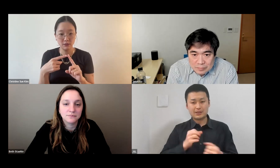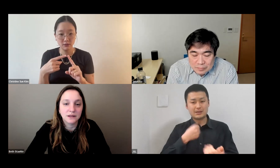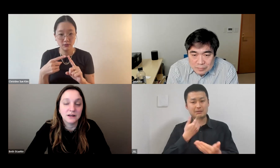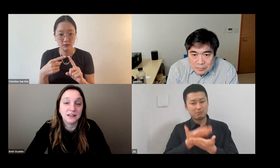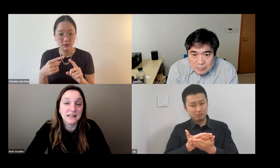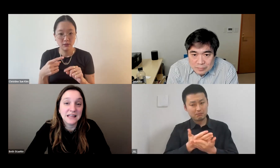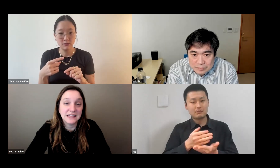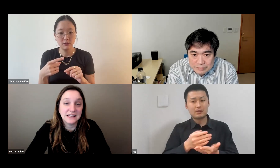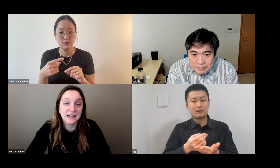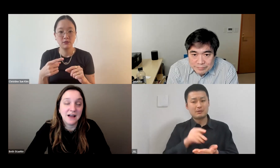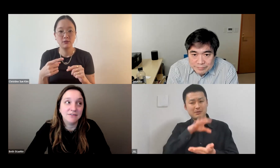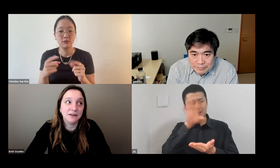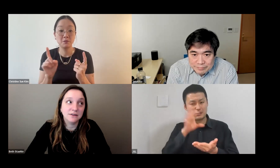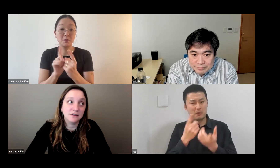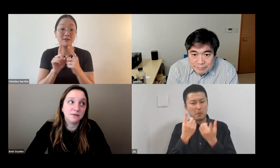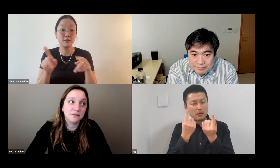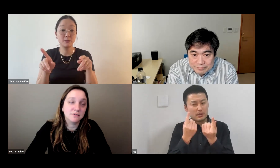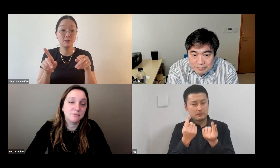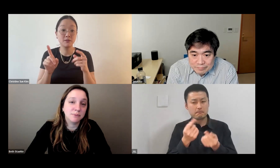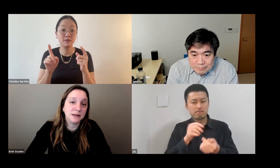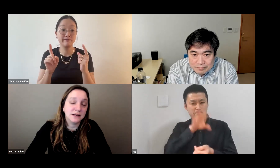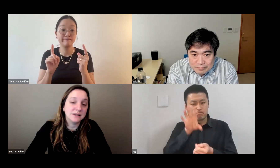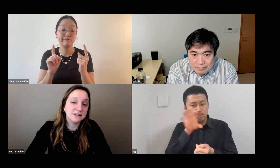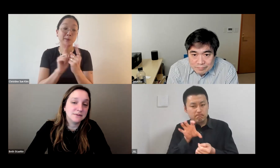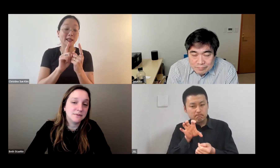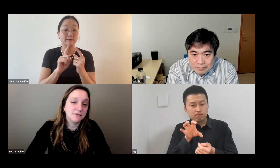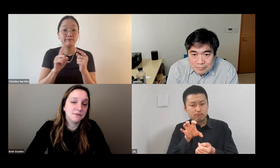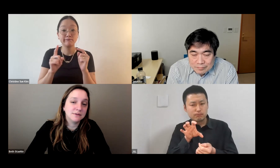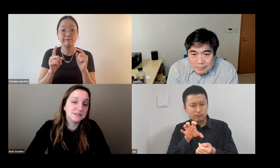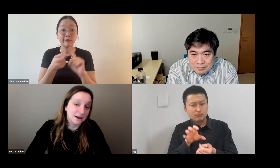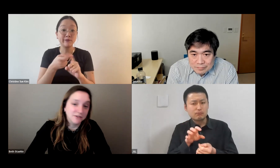And I think that having been deaf